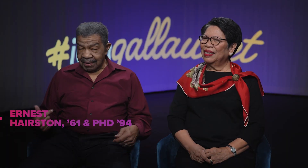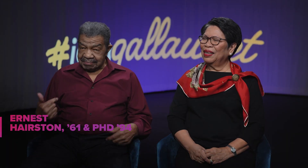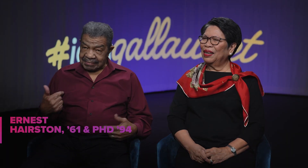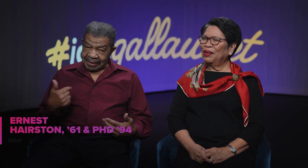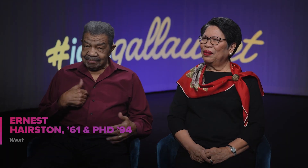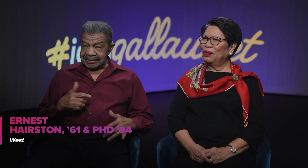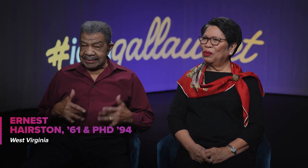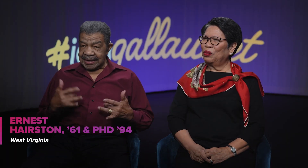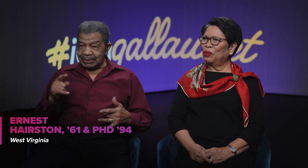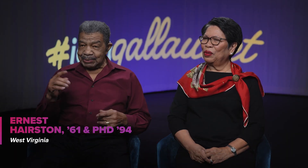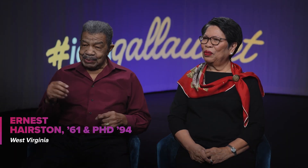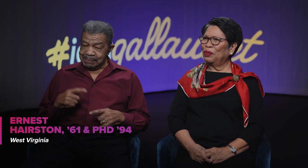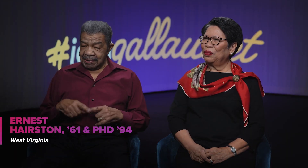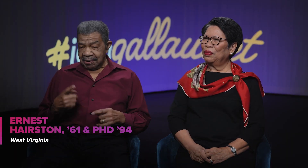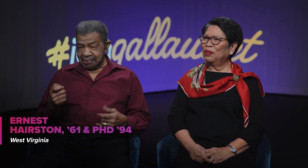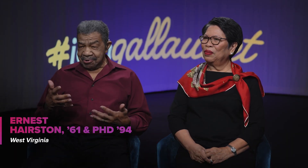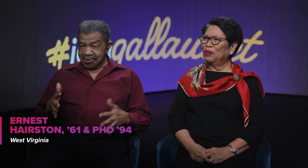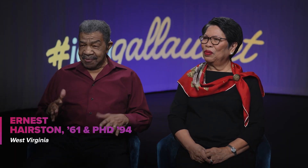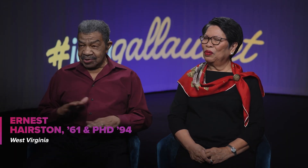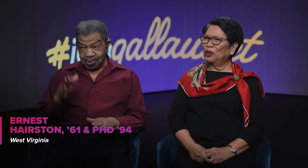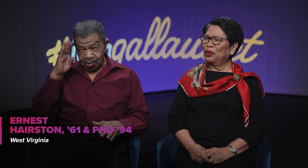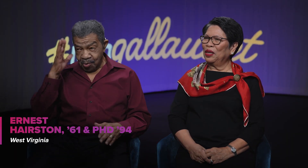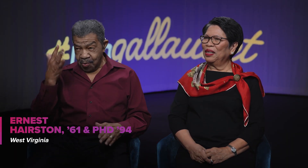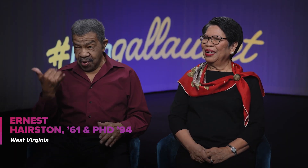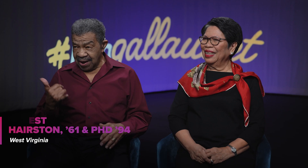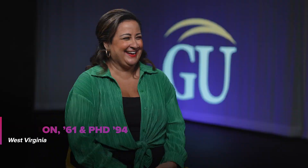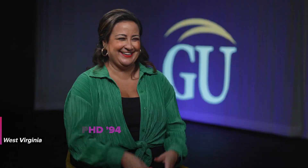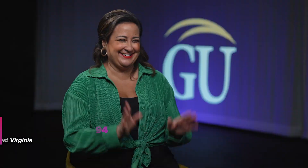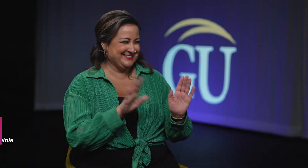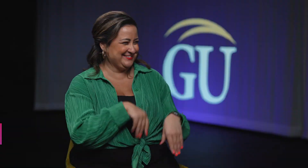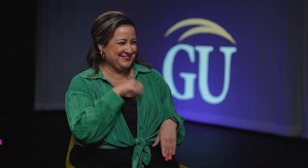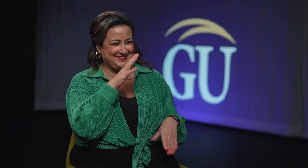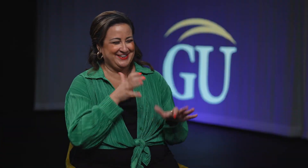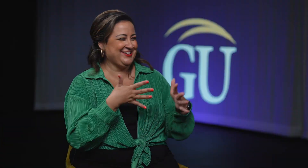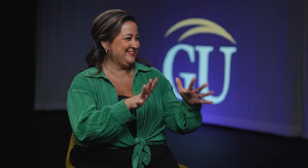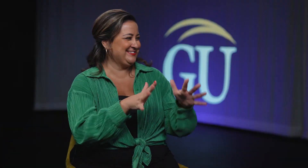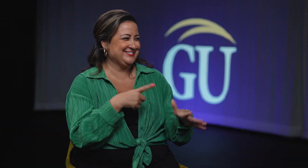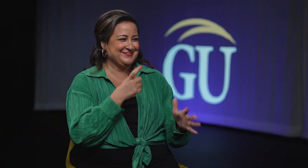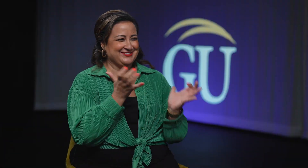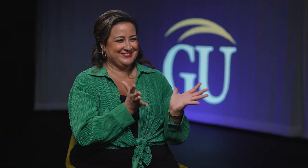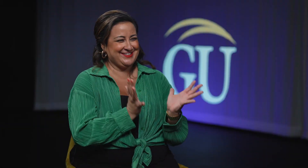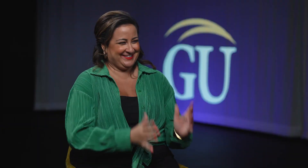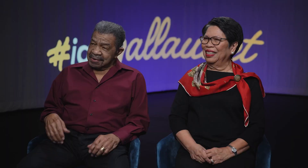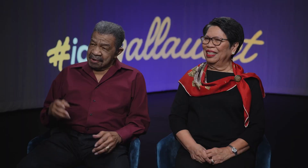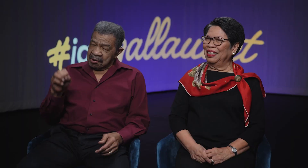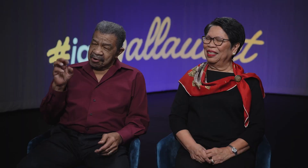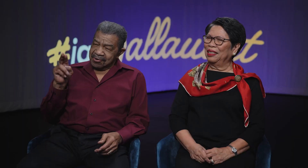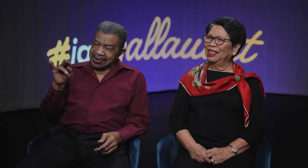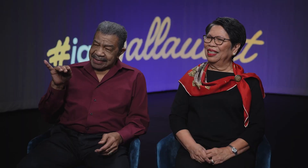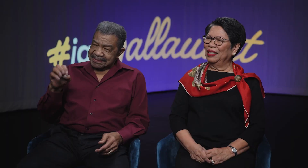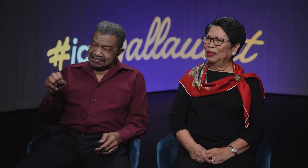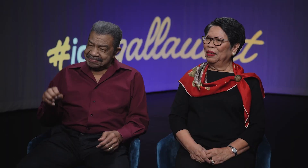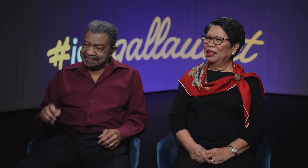I’m excited too, but I'm a little nervous. I don’t know why! Don’t be nervous, we’re just chatting! I’m Ernie.